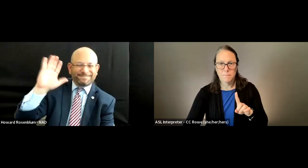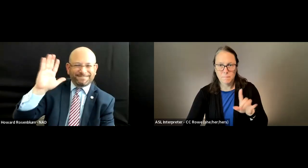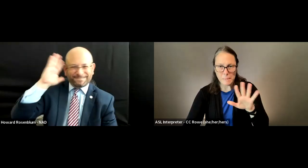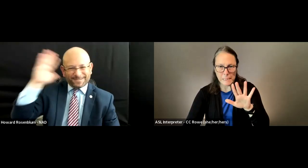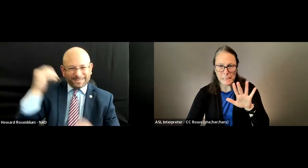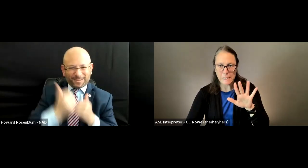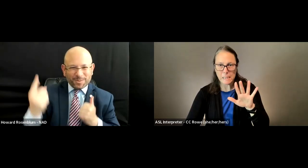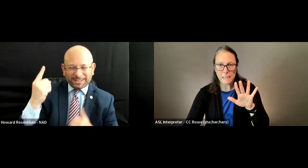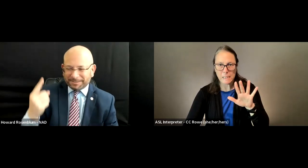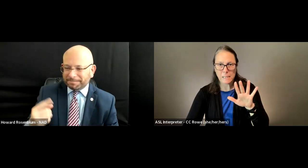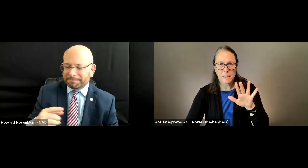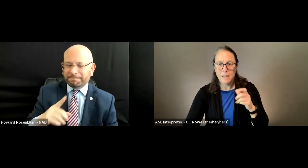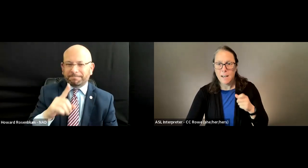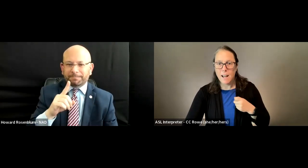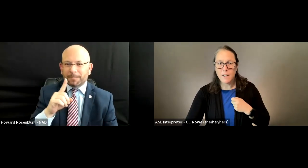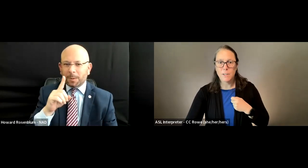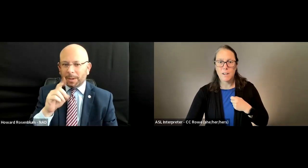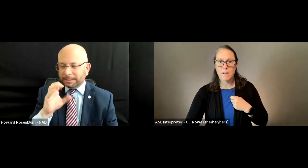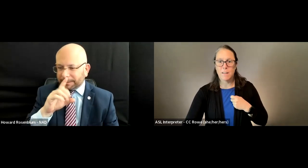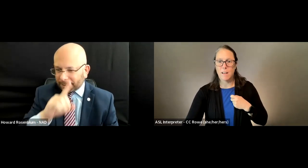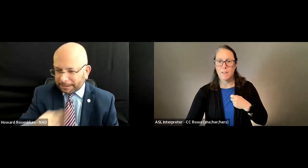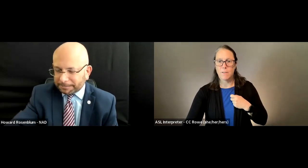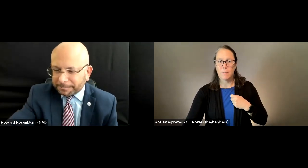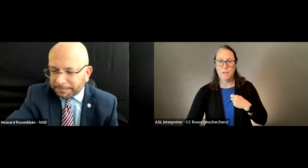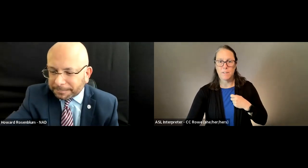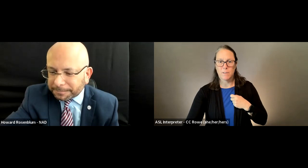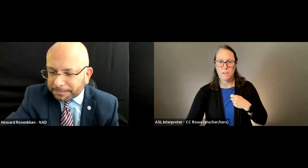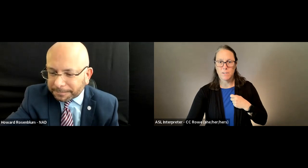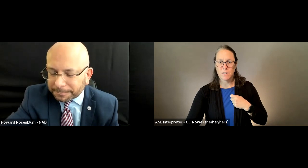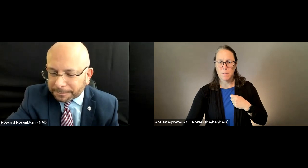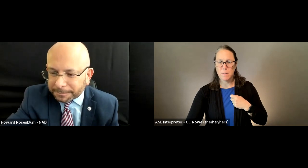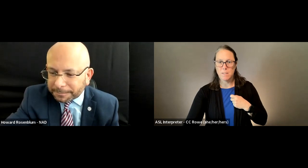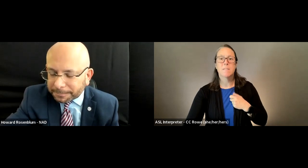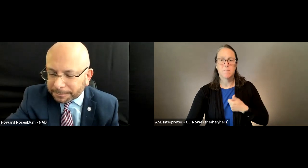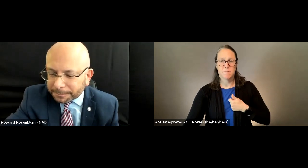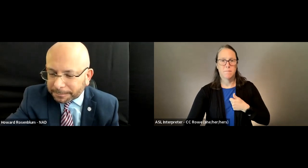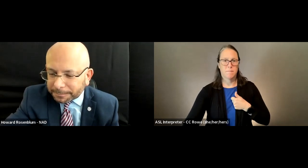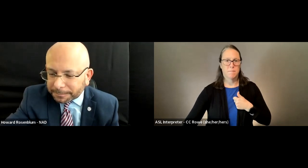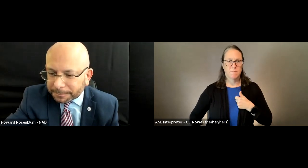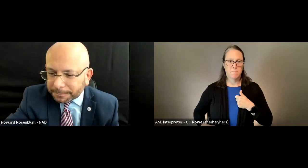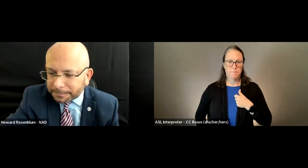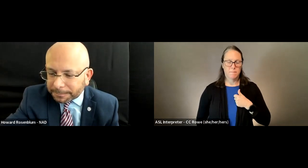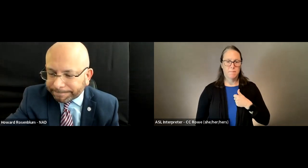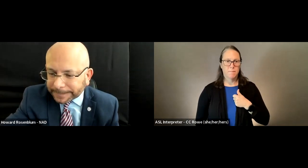Deaf. I'm going to turn it over to Howard, thank you for joining us, Howard.